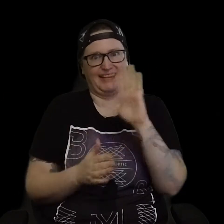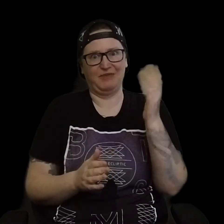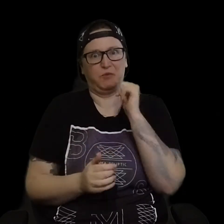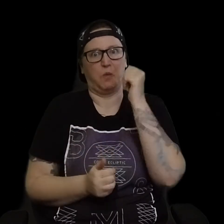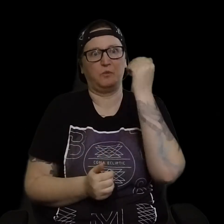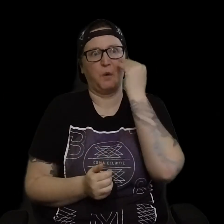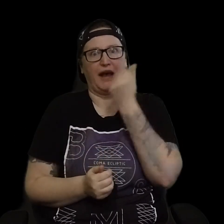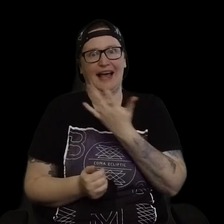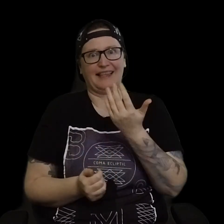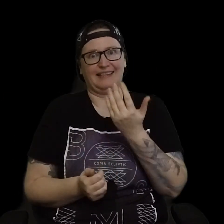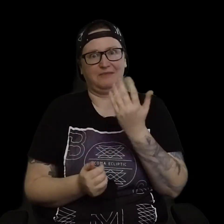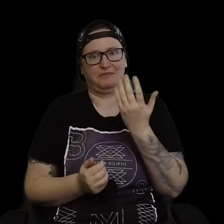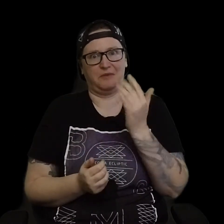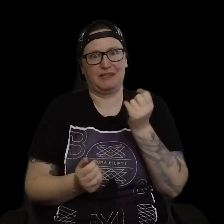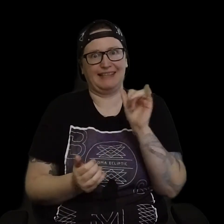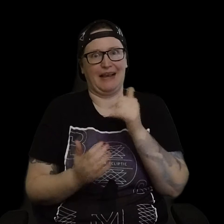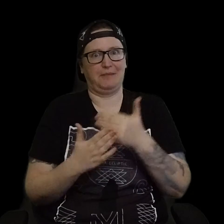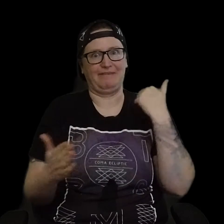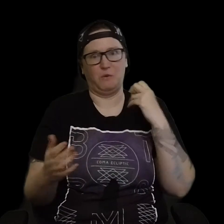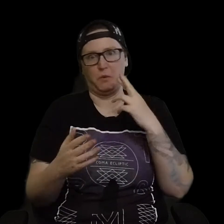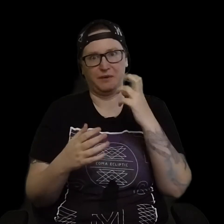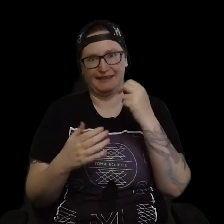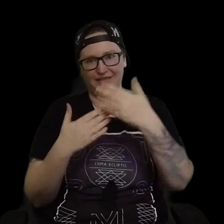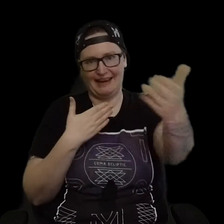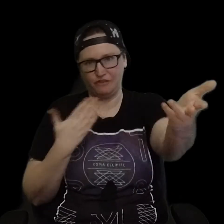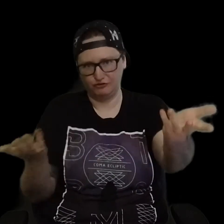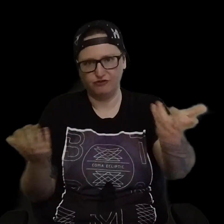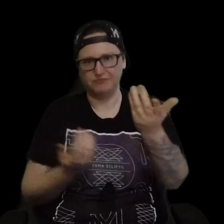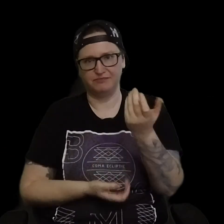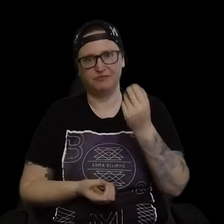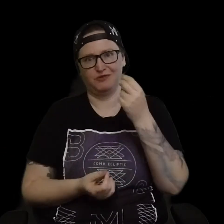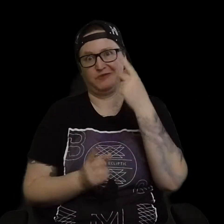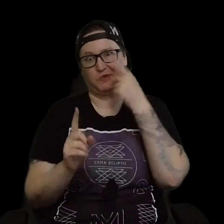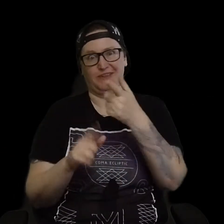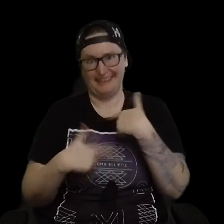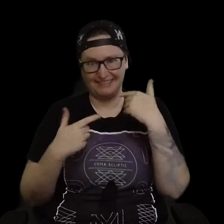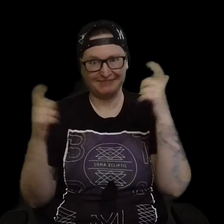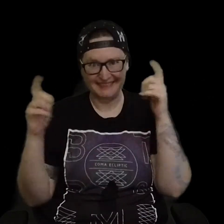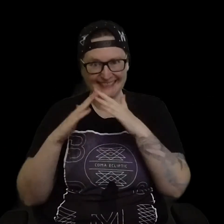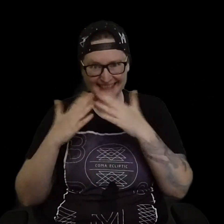knows the city they don't know anything before the city or obviously what's gonna happen after